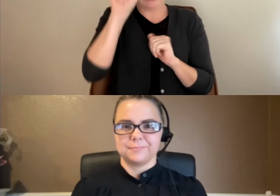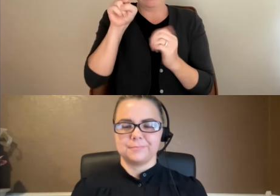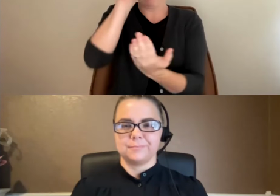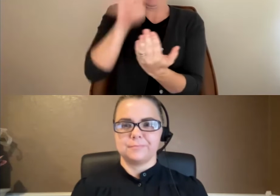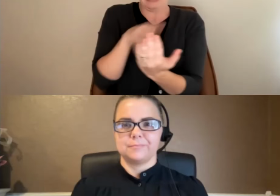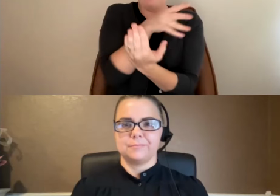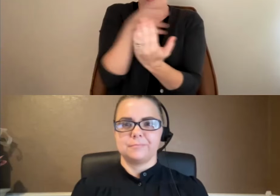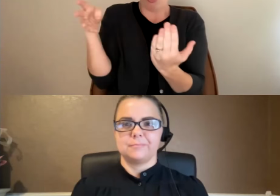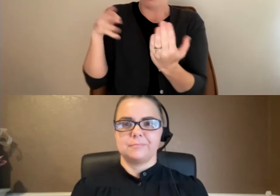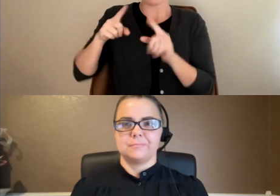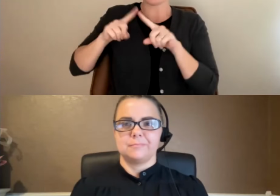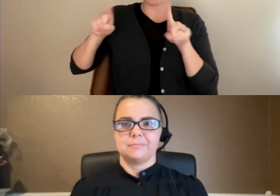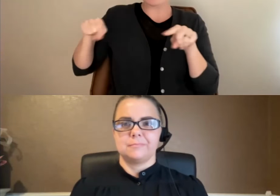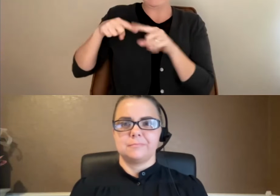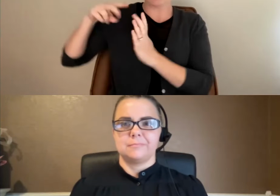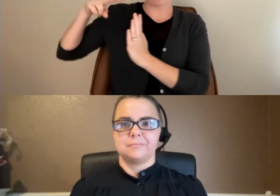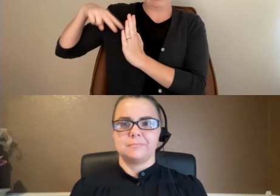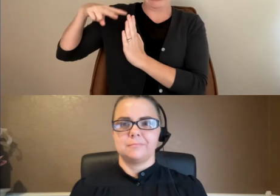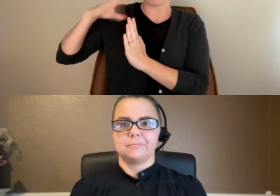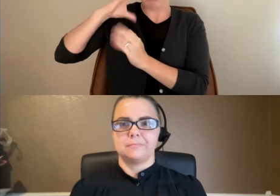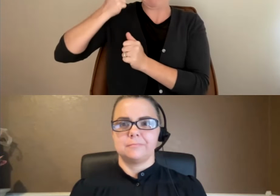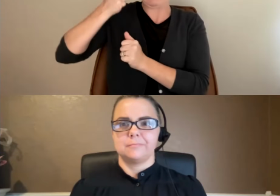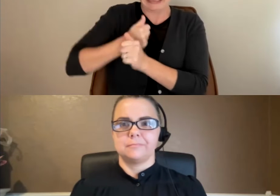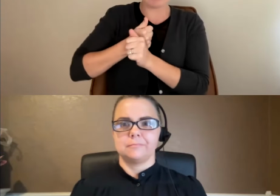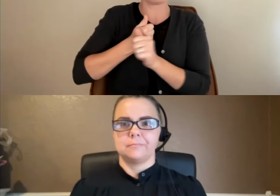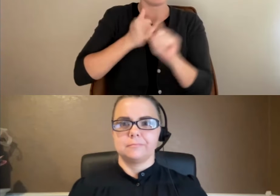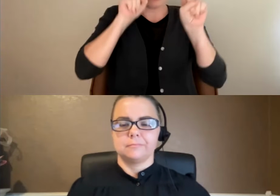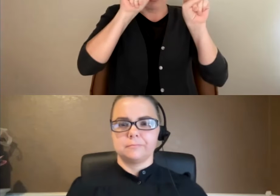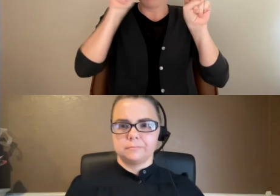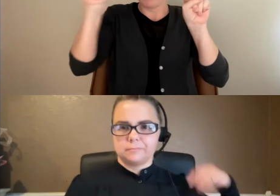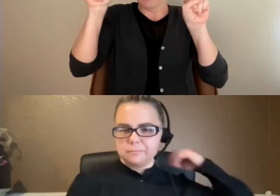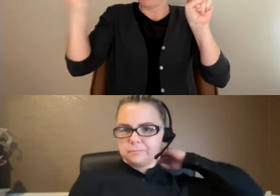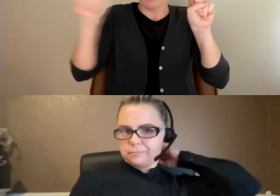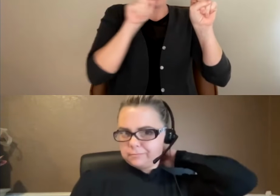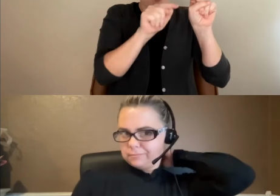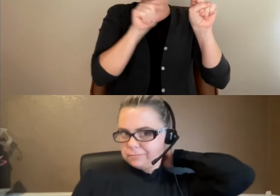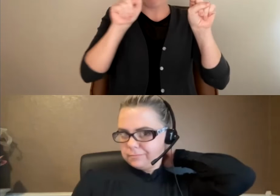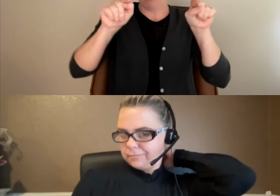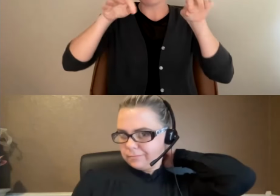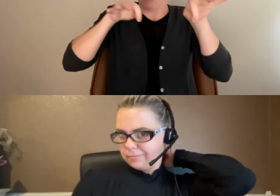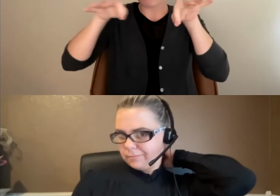The screen reader goes through each, most often, goes through each point of a line chart